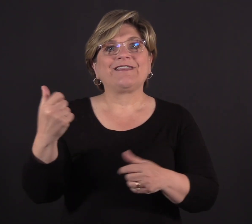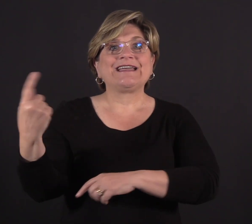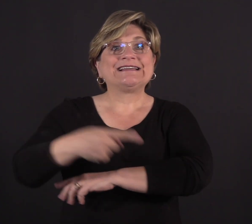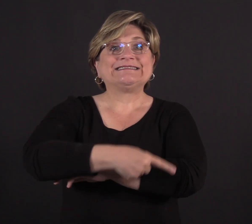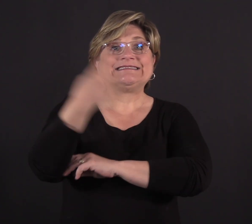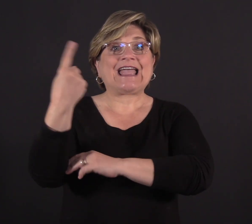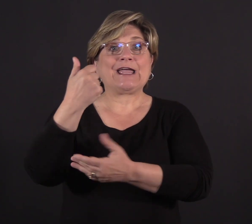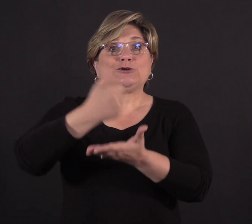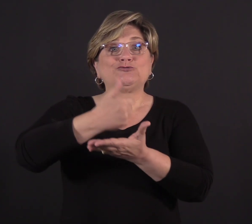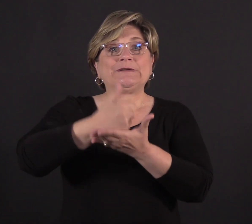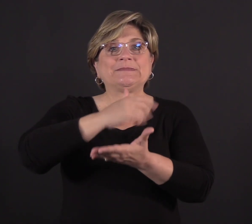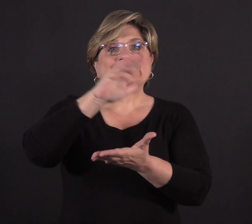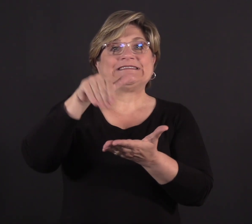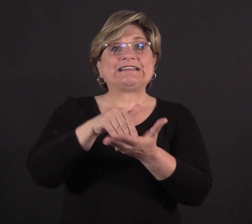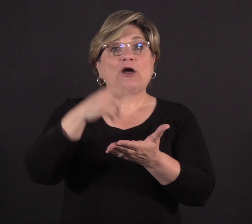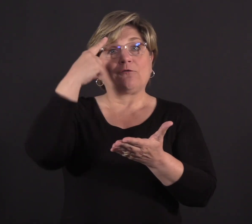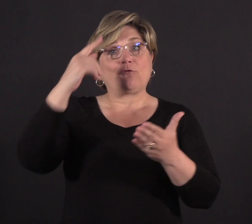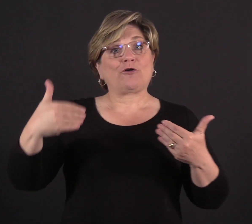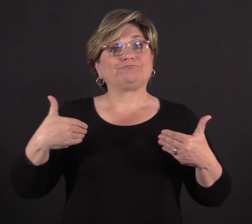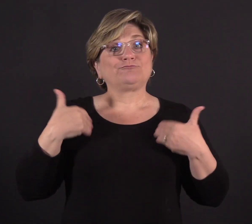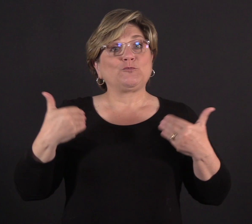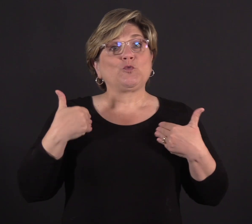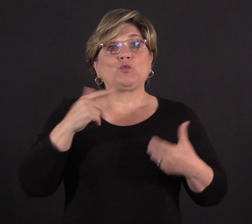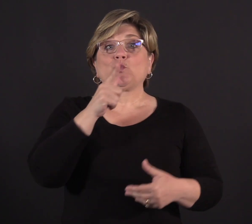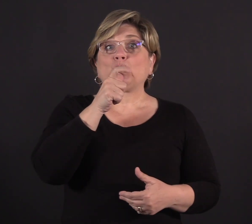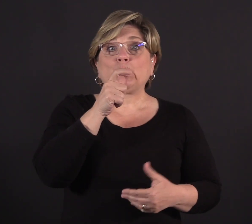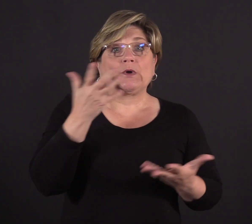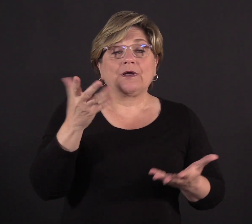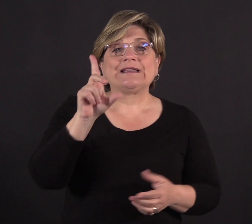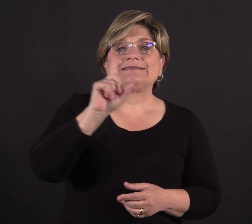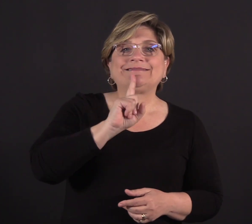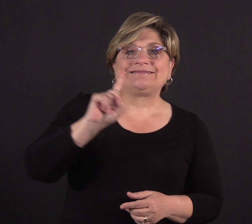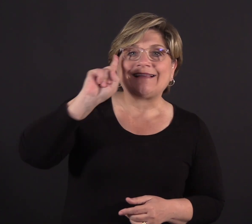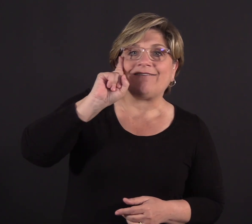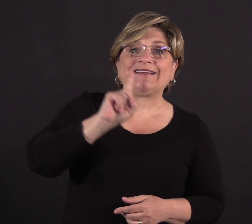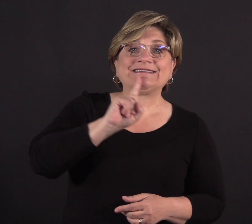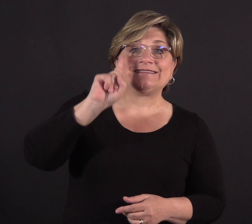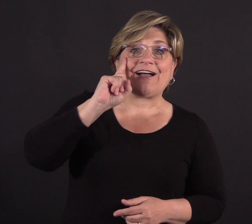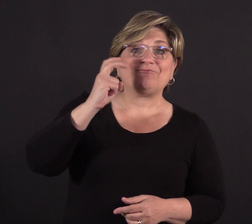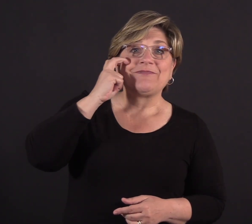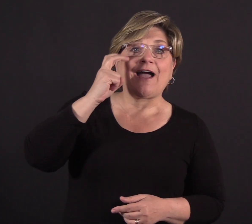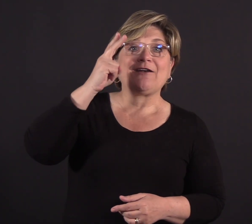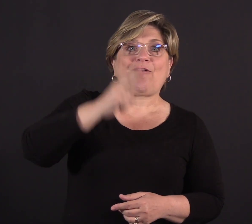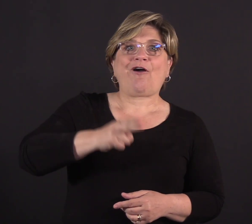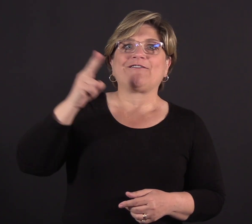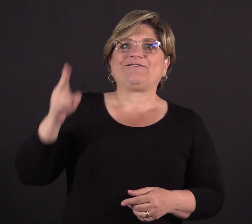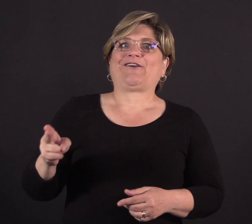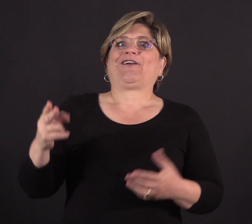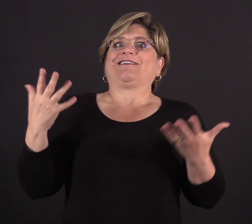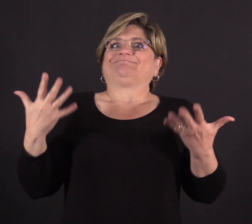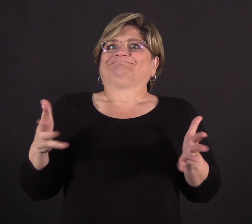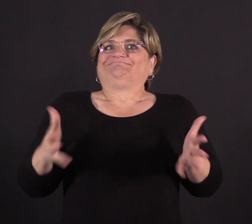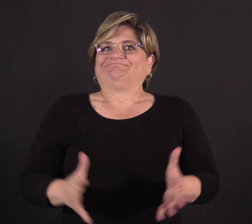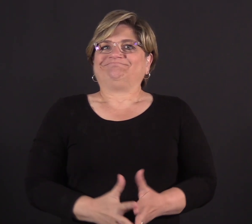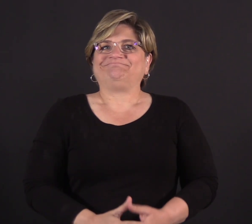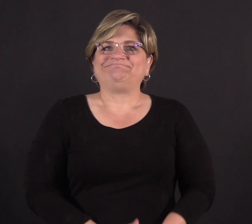center for youth who are deaf, deafblind, and hard of hearing.